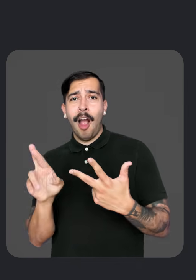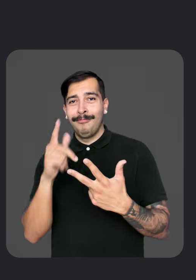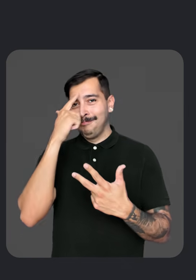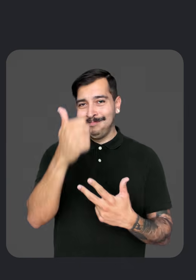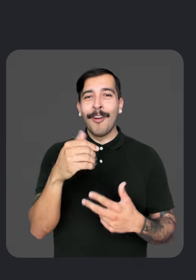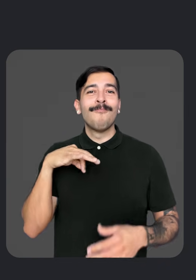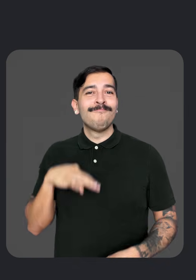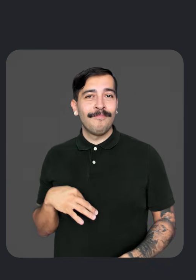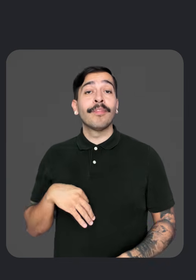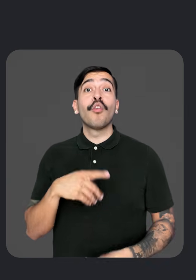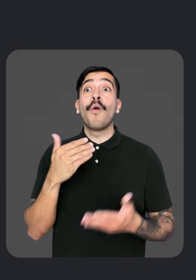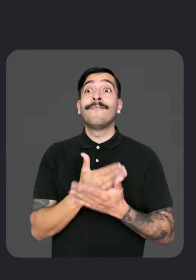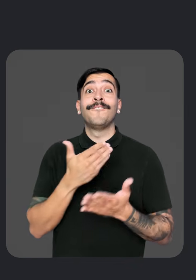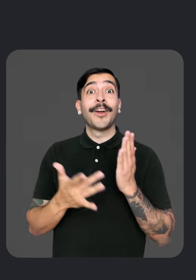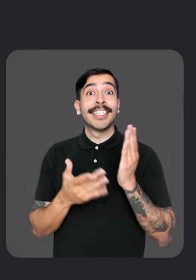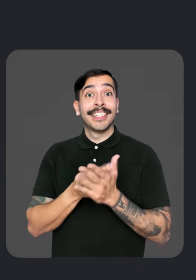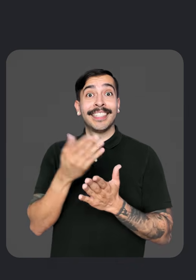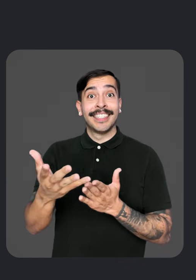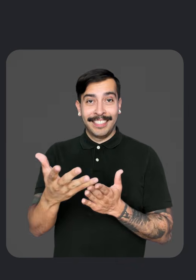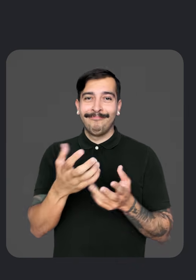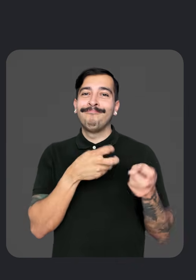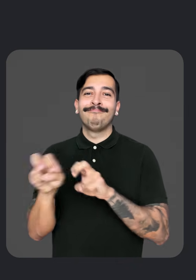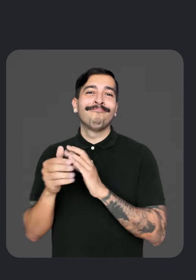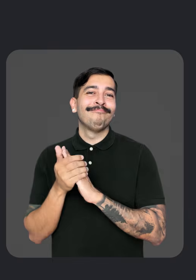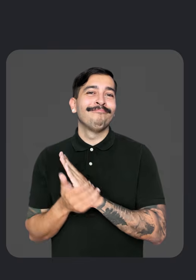This setting preference will also carry over when you set up a new device.